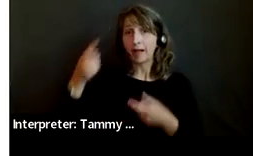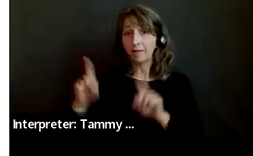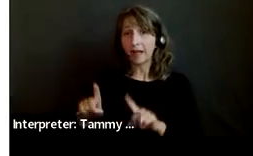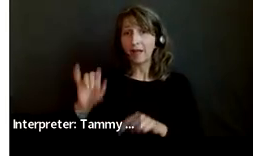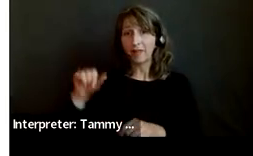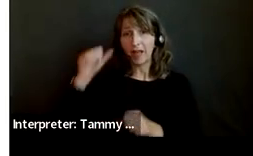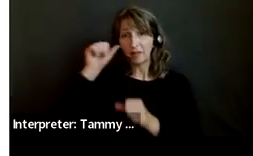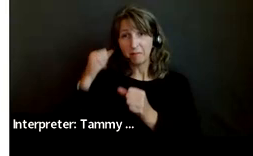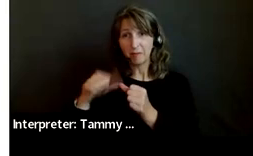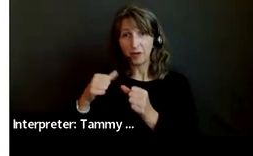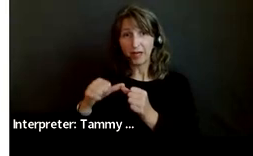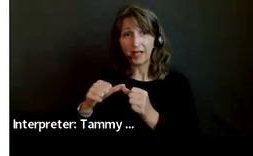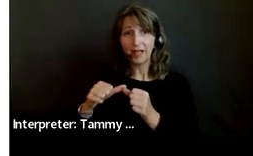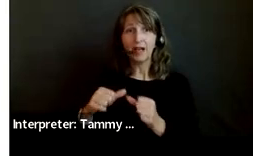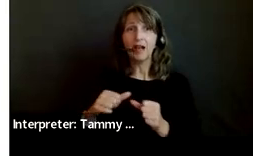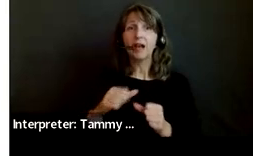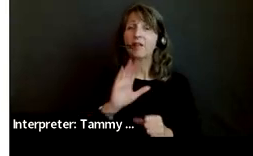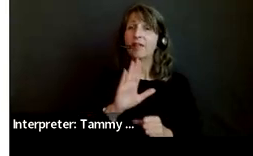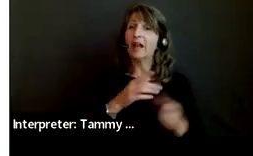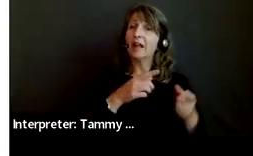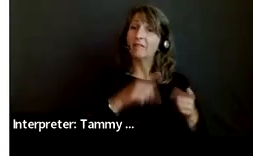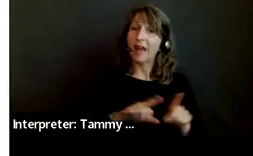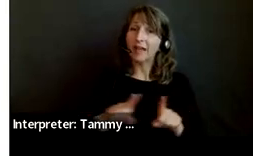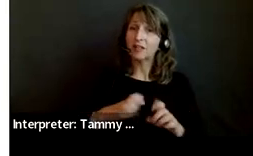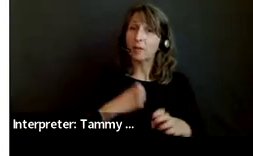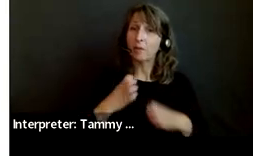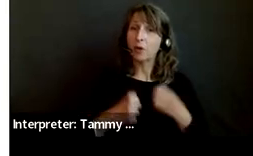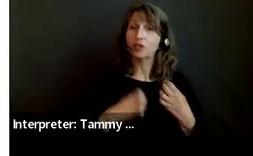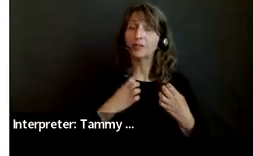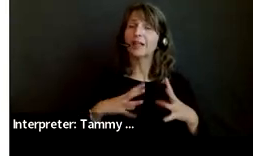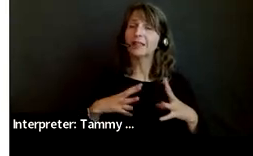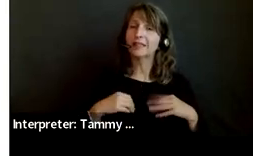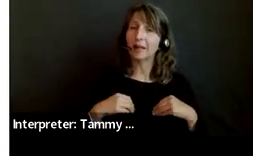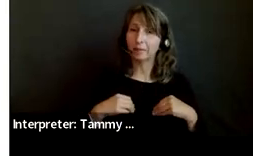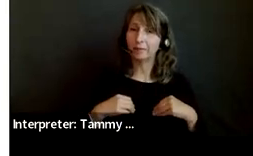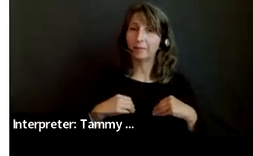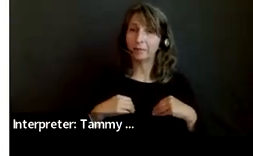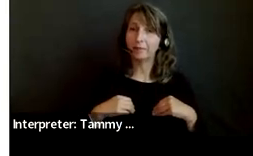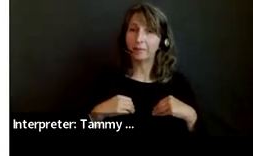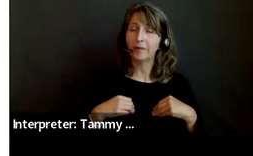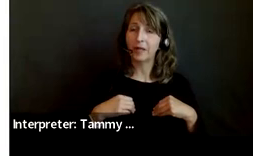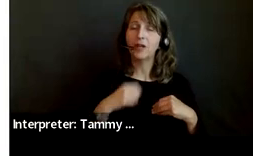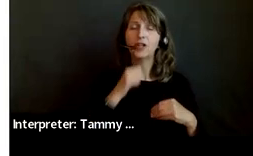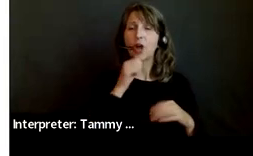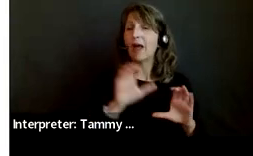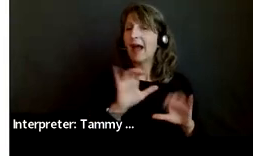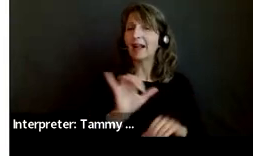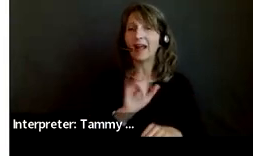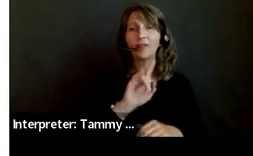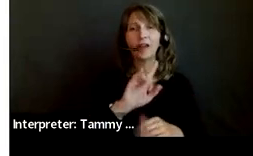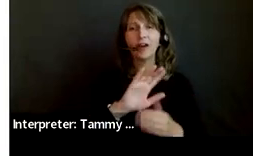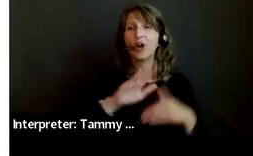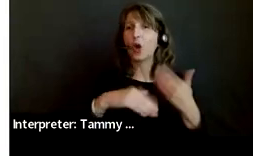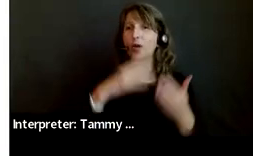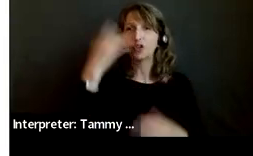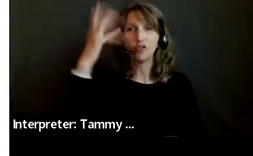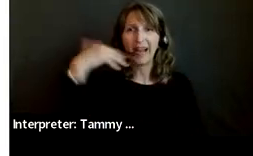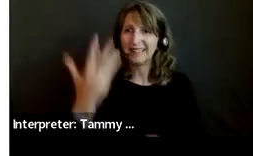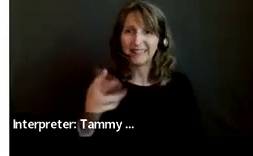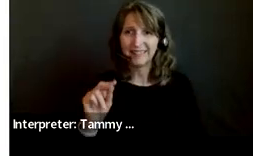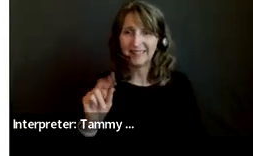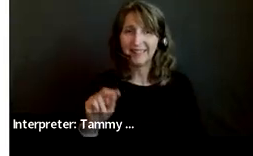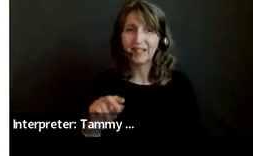And to normalize these trauma effects, to not act as if somebody is going crazy. To utilize this information that we've been through today to let someone know this is common.